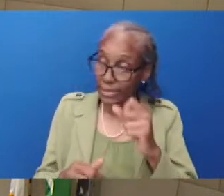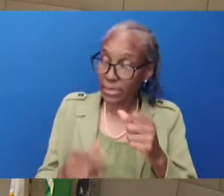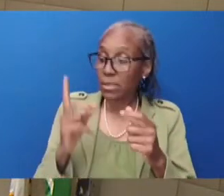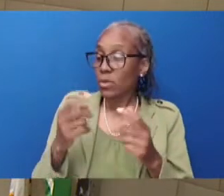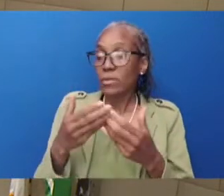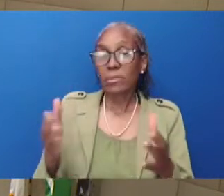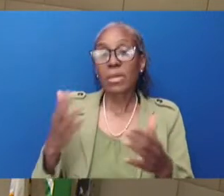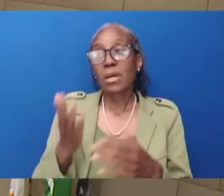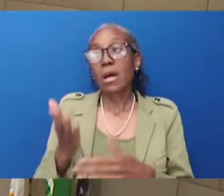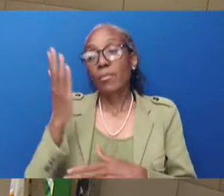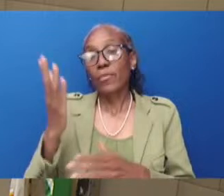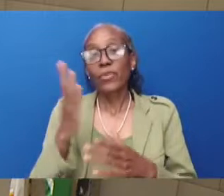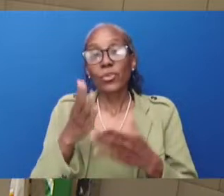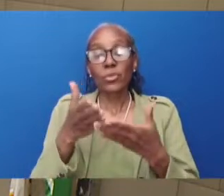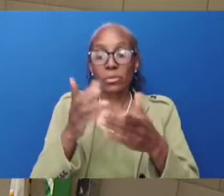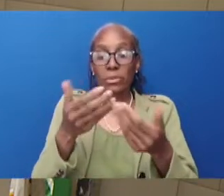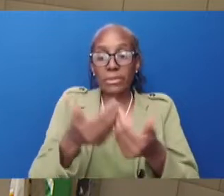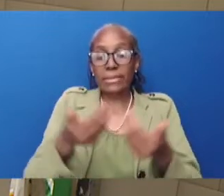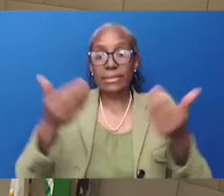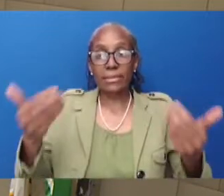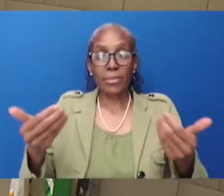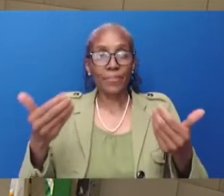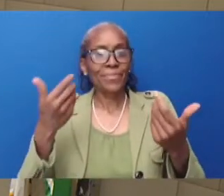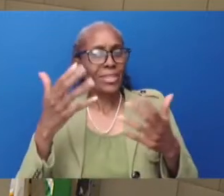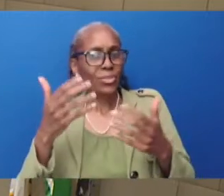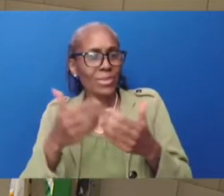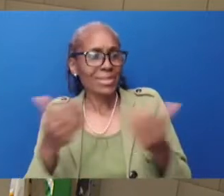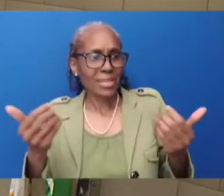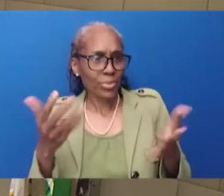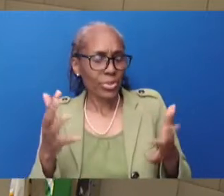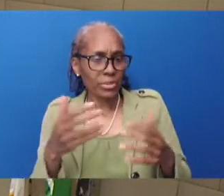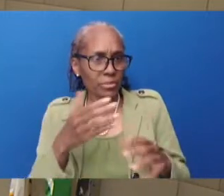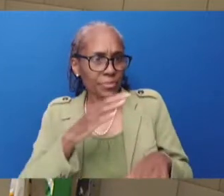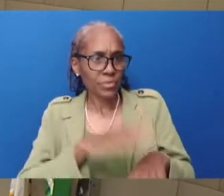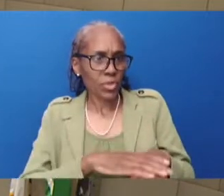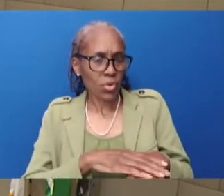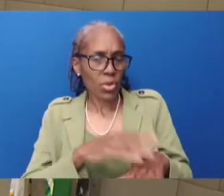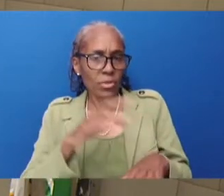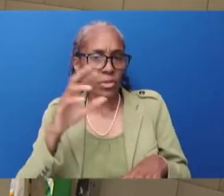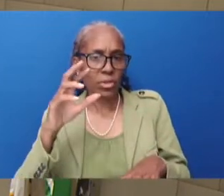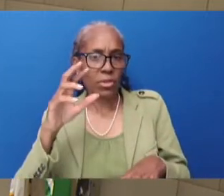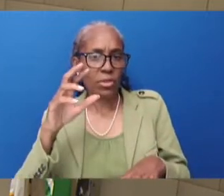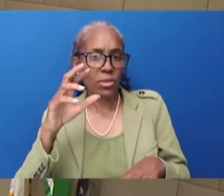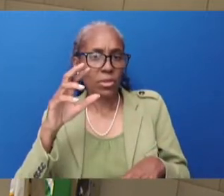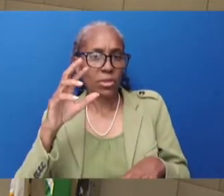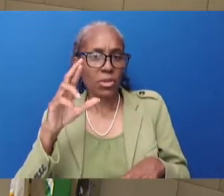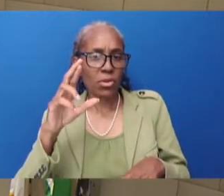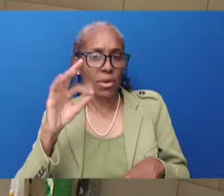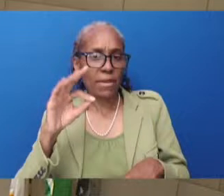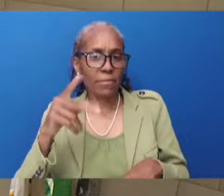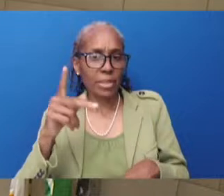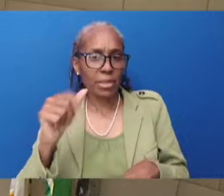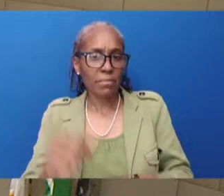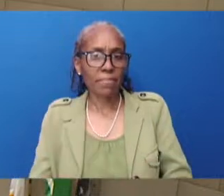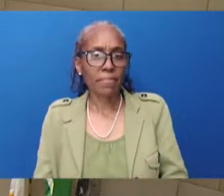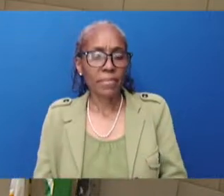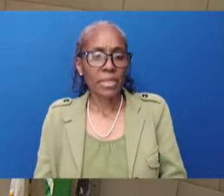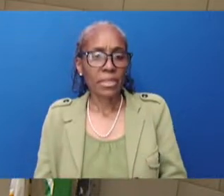IS THAT WHAT SHE WANTS TO DO?